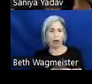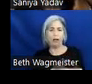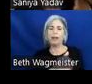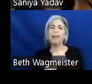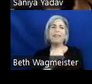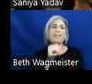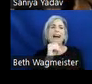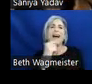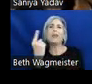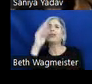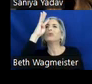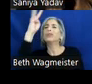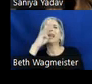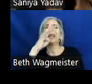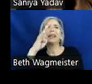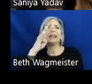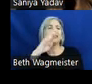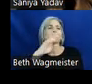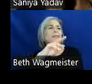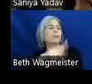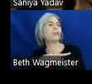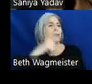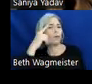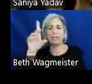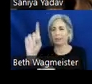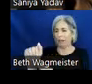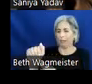persona. We just did not create one to focus on the disability, we looked to create an inclusive